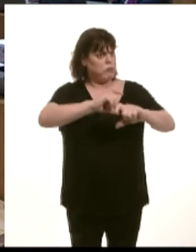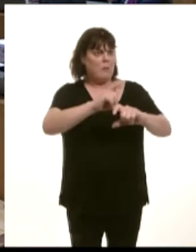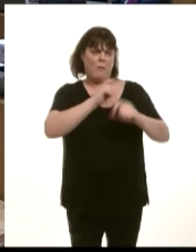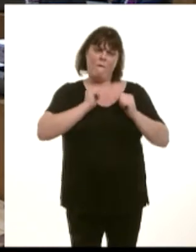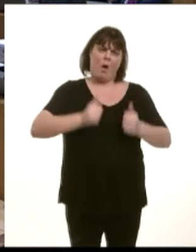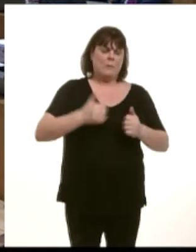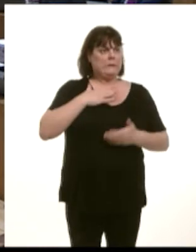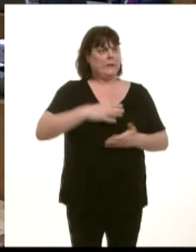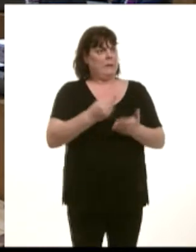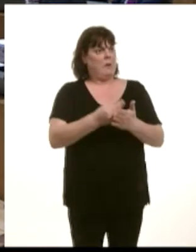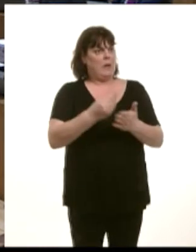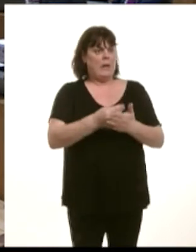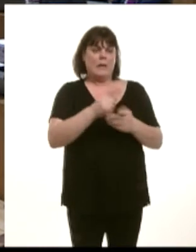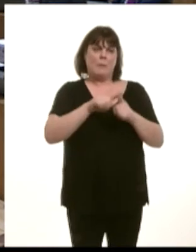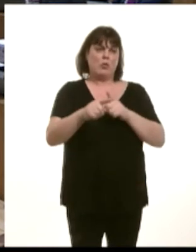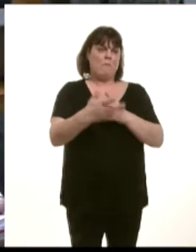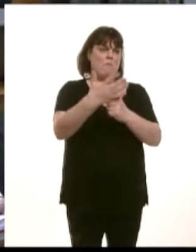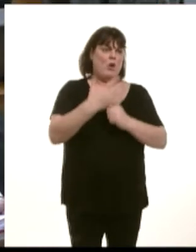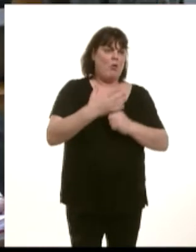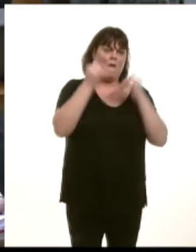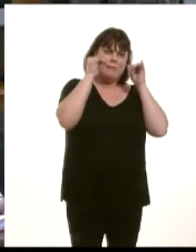considering the pressure in some parts, such as the dairy sector, and we have a good track